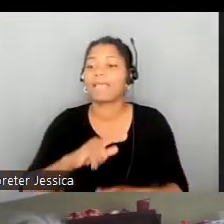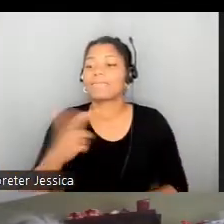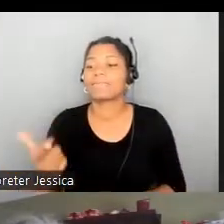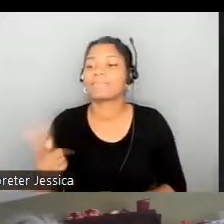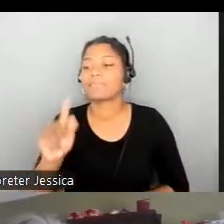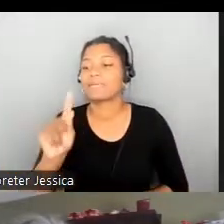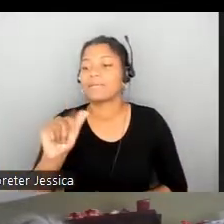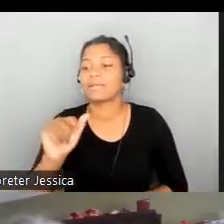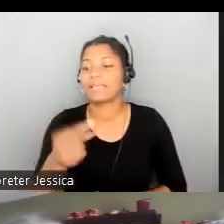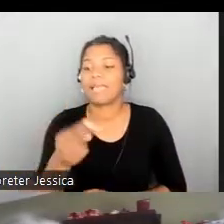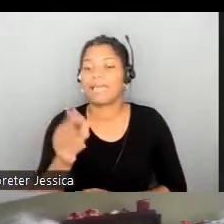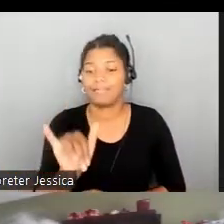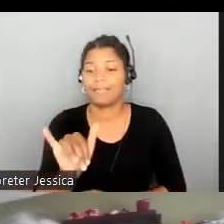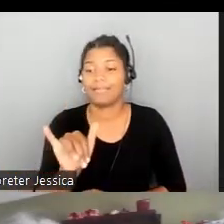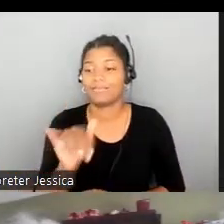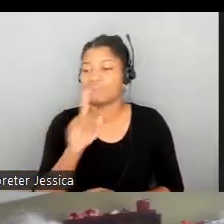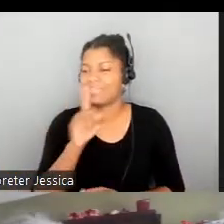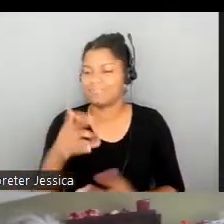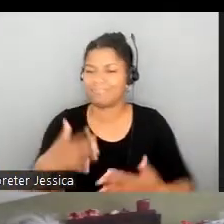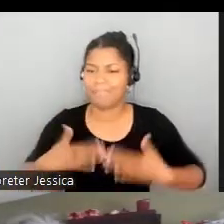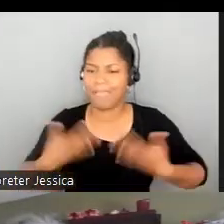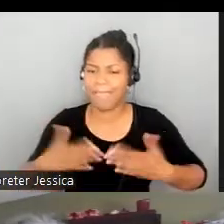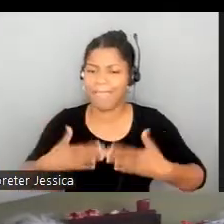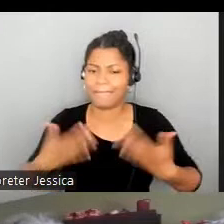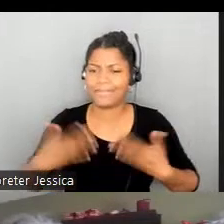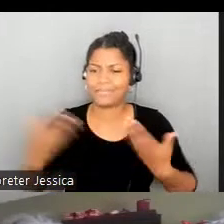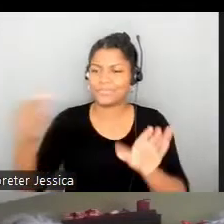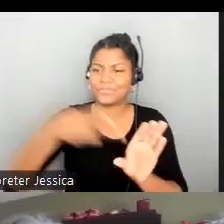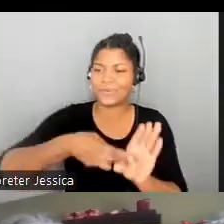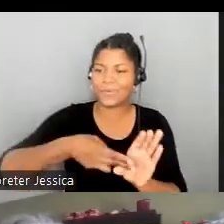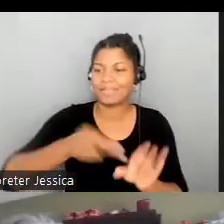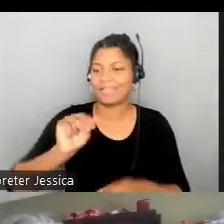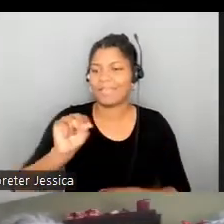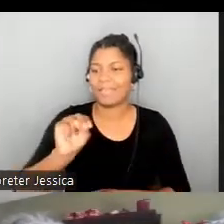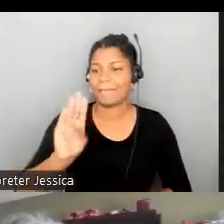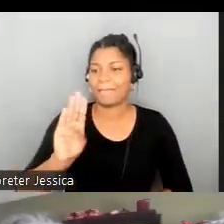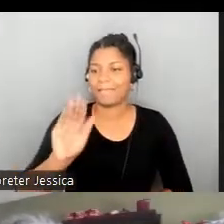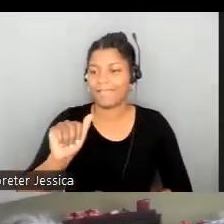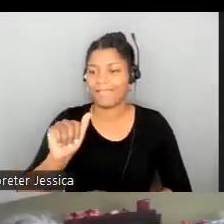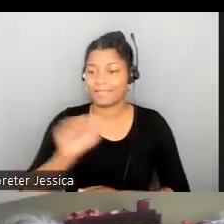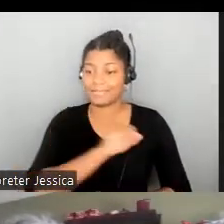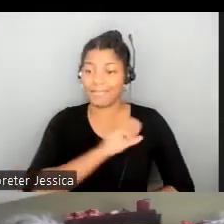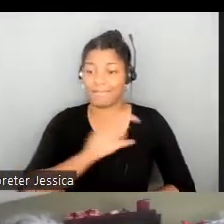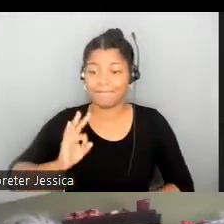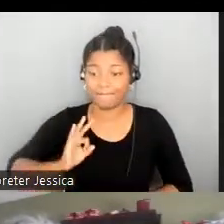We are so happy that she joined our staff, but she was a manager for the Return to Community